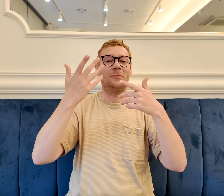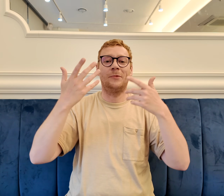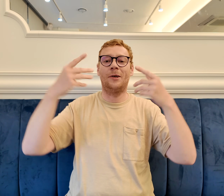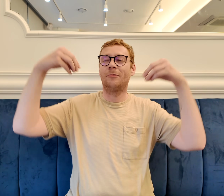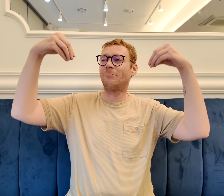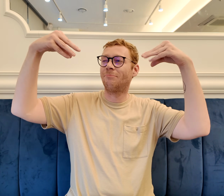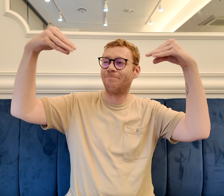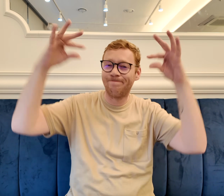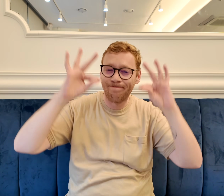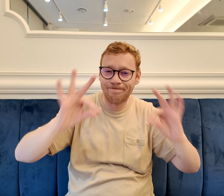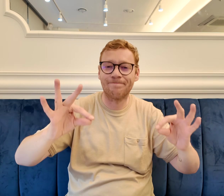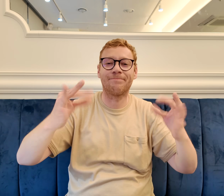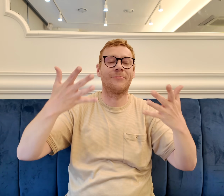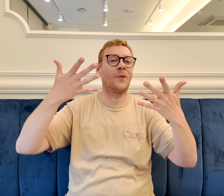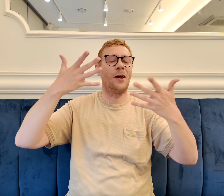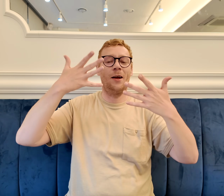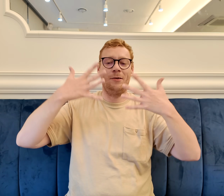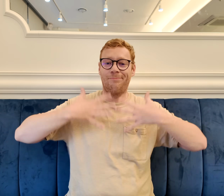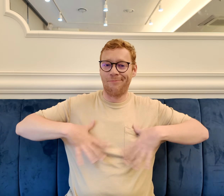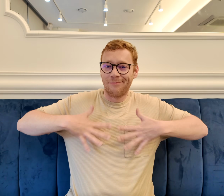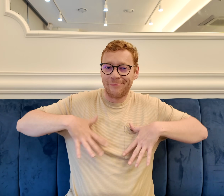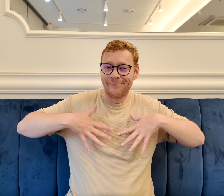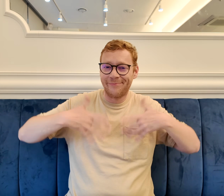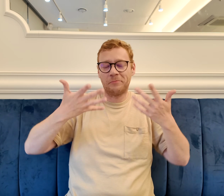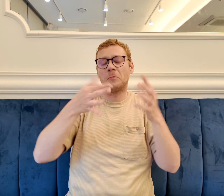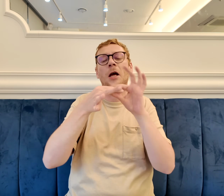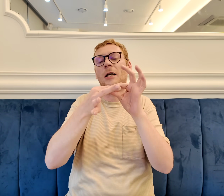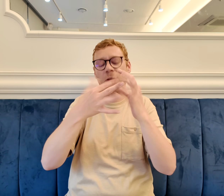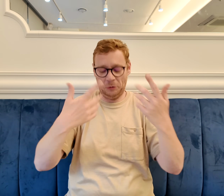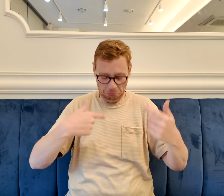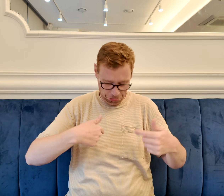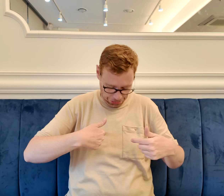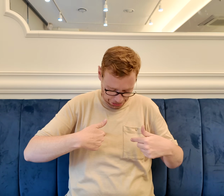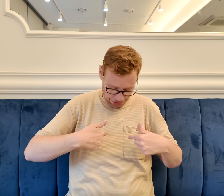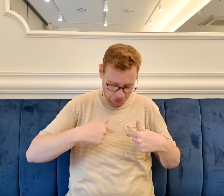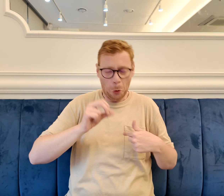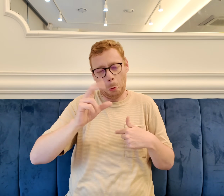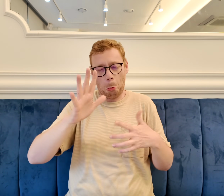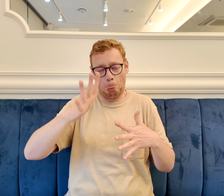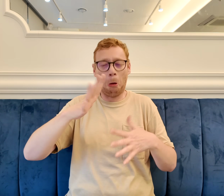Lighting is also very important. The same goes for clothing. For example, my clothes... Let's see. My clothes are a bit ambiguous.